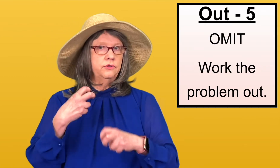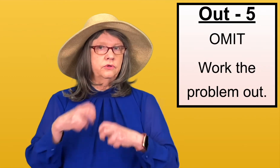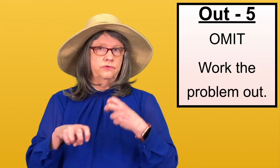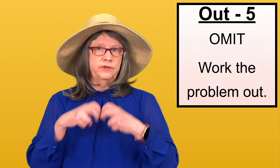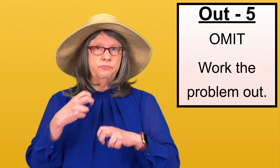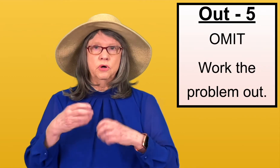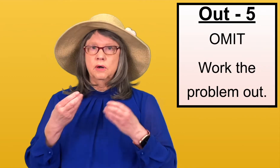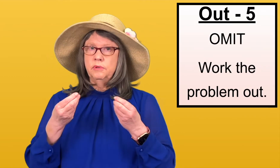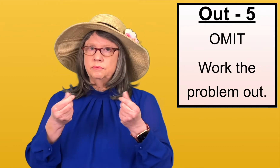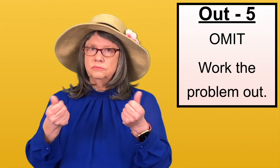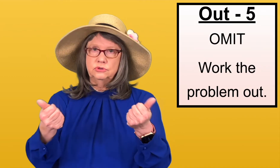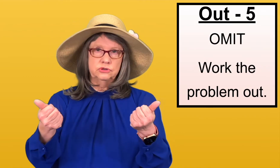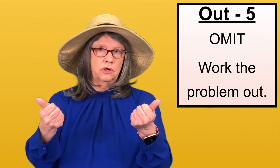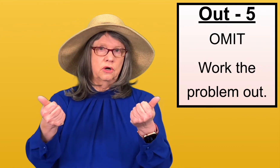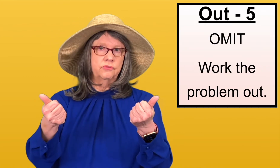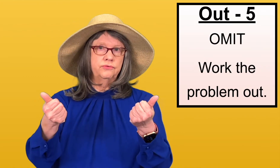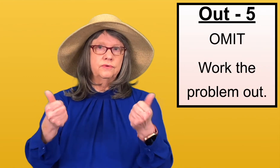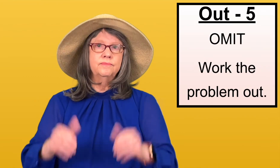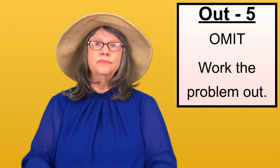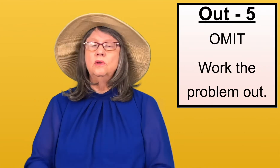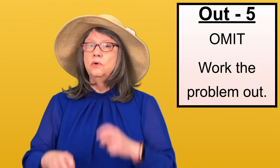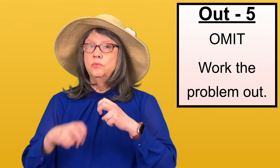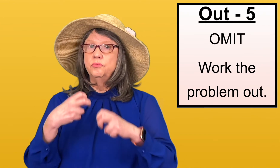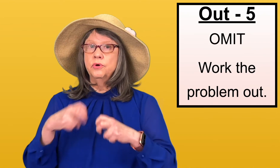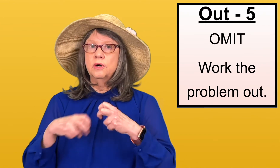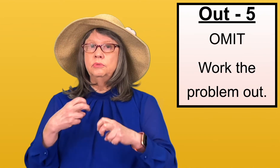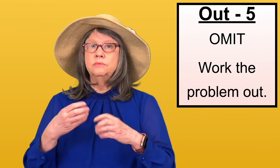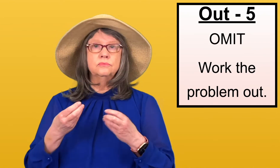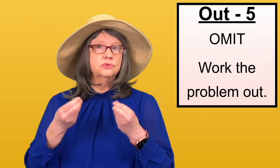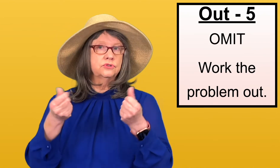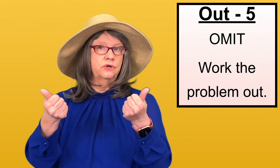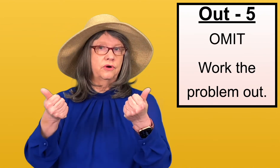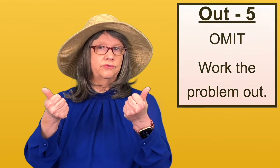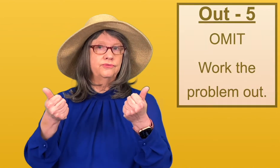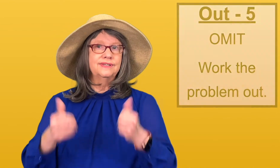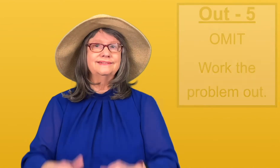you could say PROBLEM SOLVE. PROBLEM SOLVE.